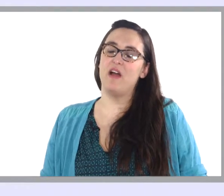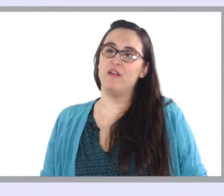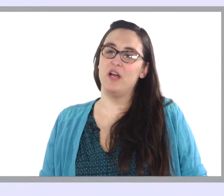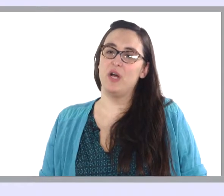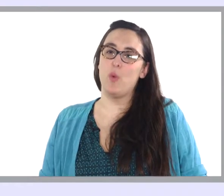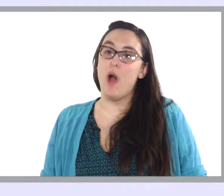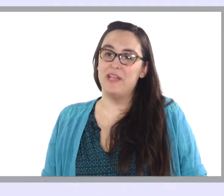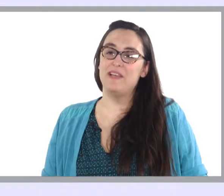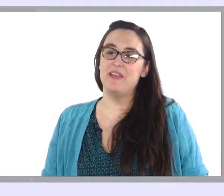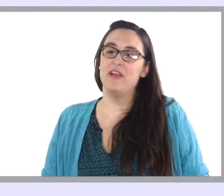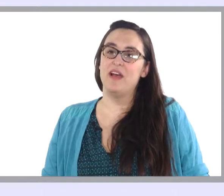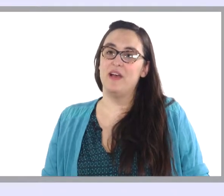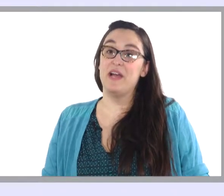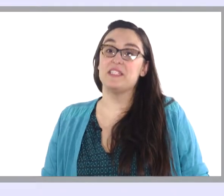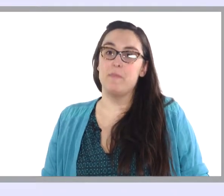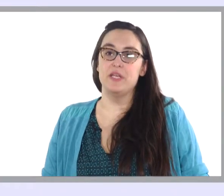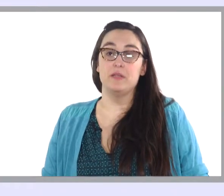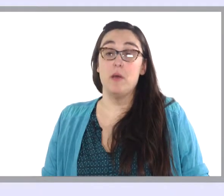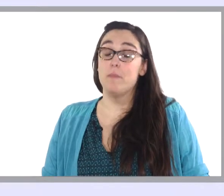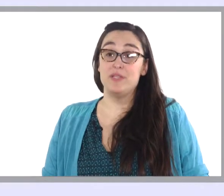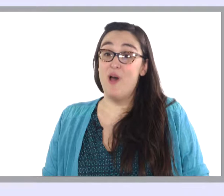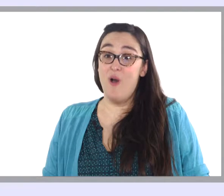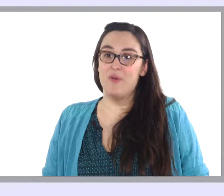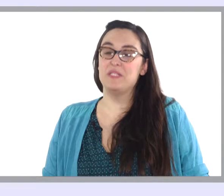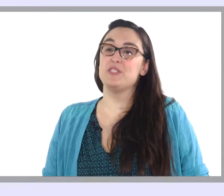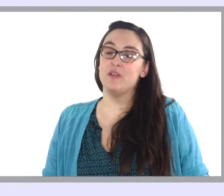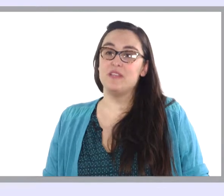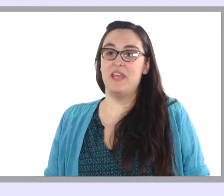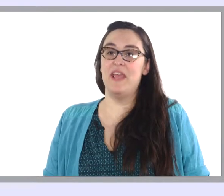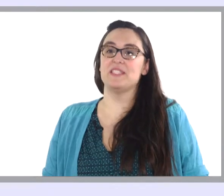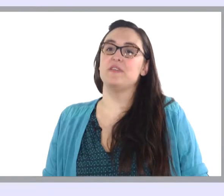that are widely accepted. But no, this is not the case,